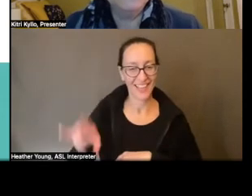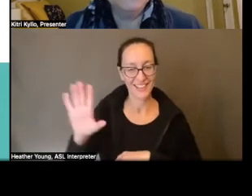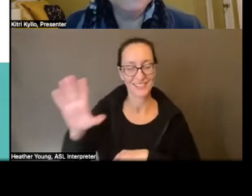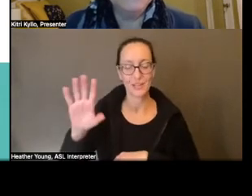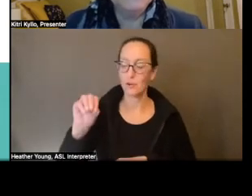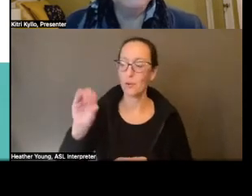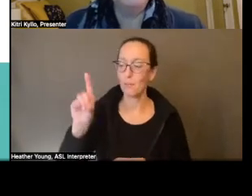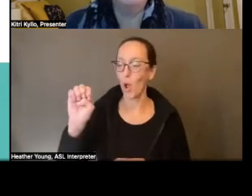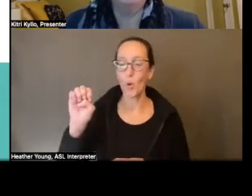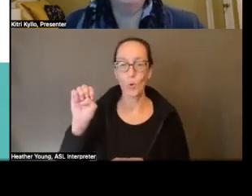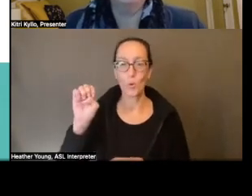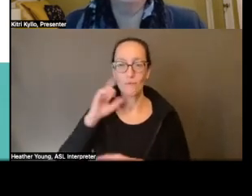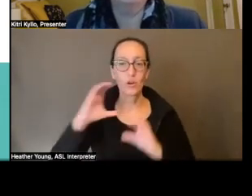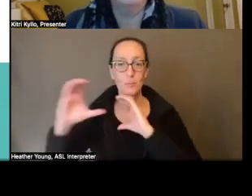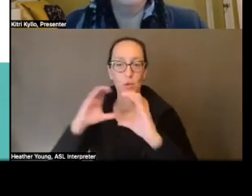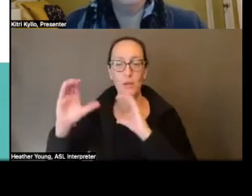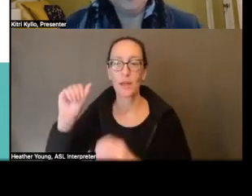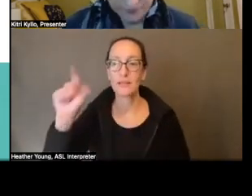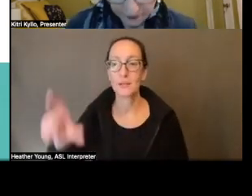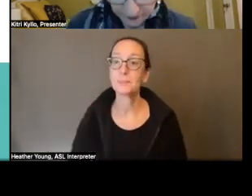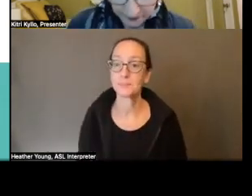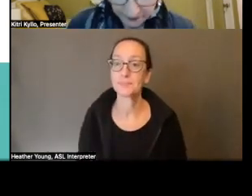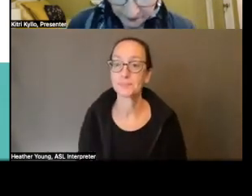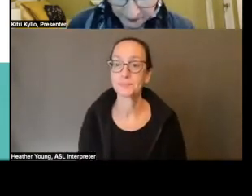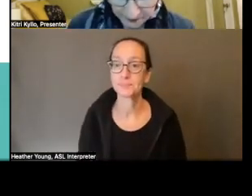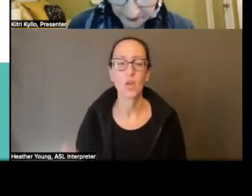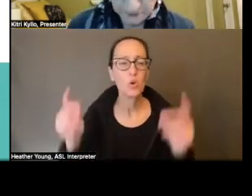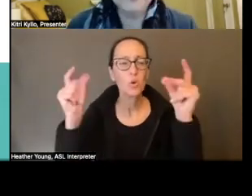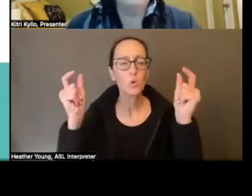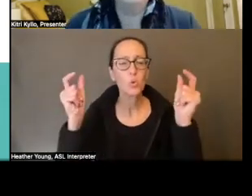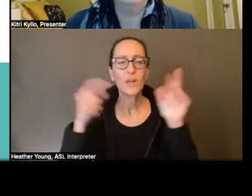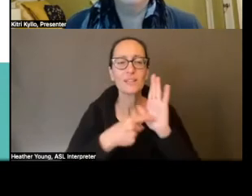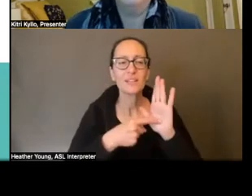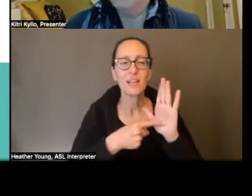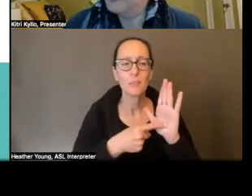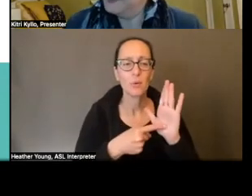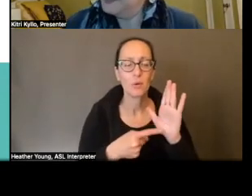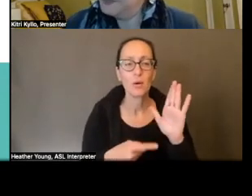And I'm going to give a quick example I've had where its like, "Oh your signing?",